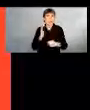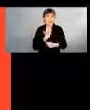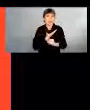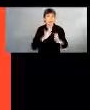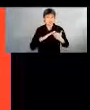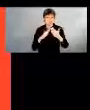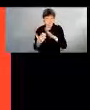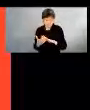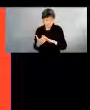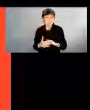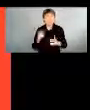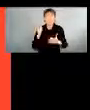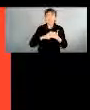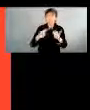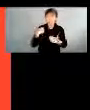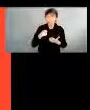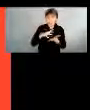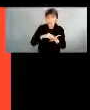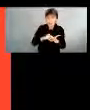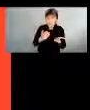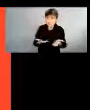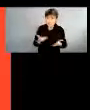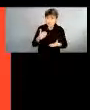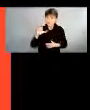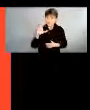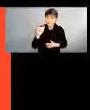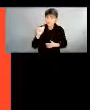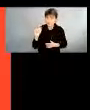Something we’re learning on our journey at CADA is that you can’t truly achieve